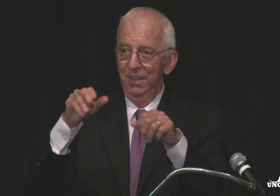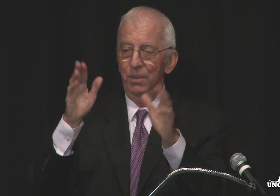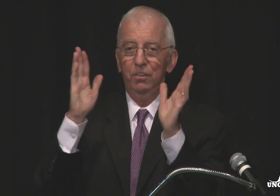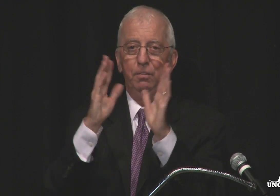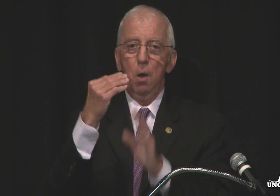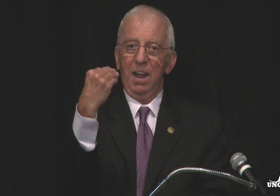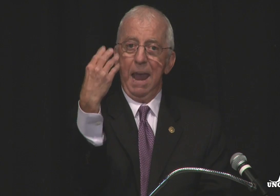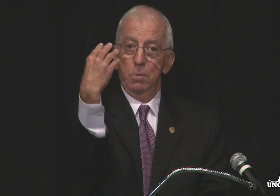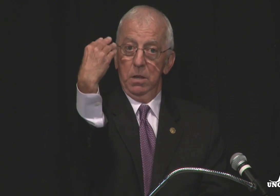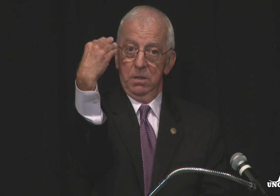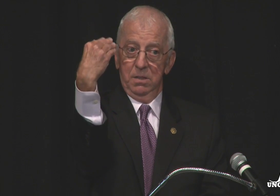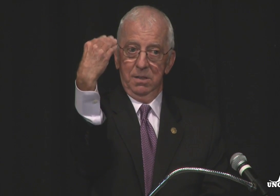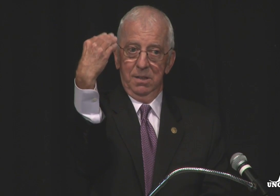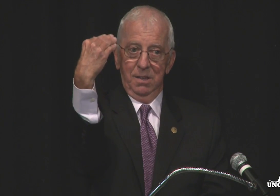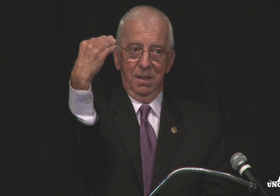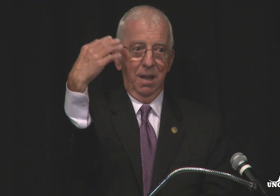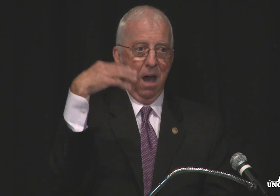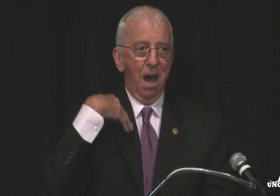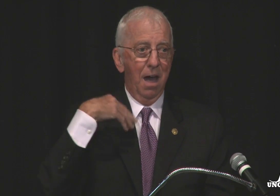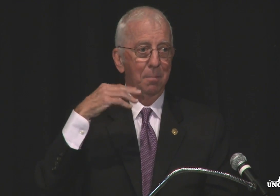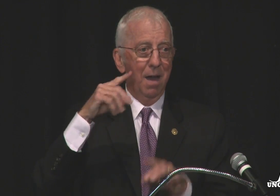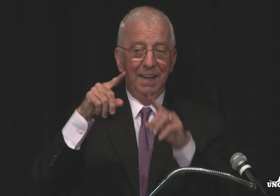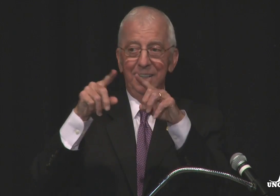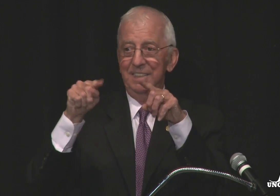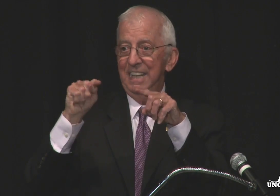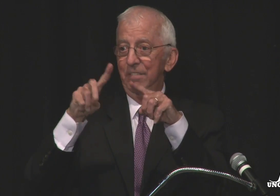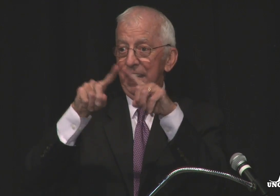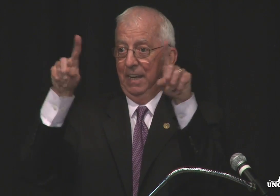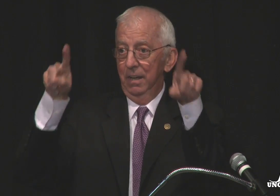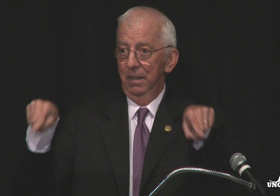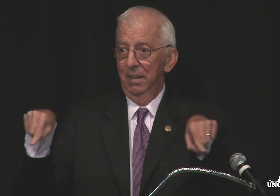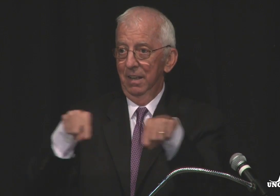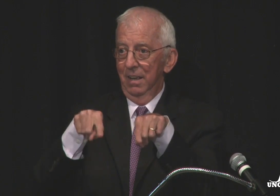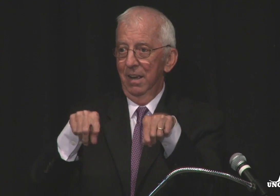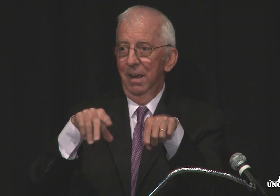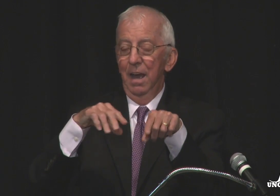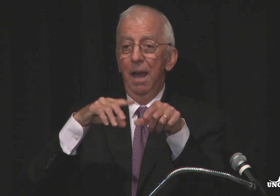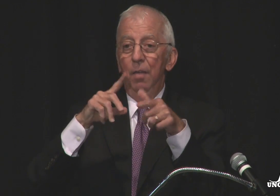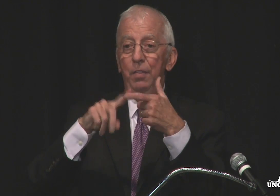There's a small camera on my TV.